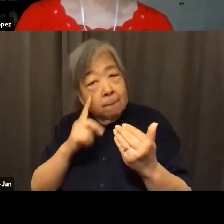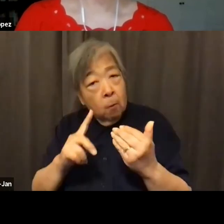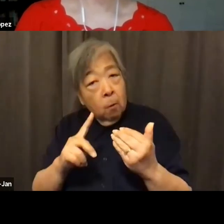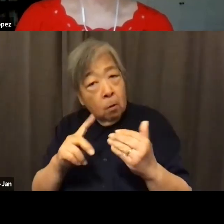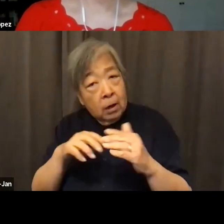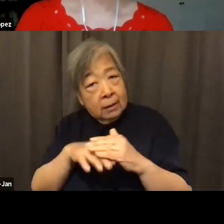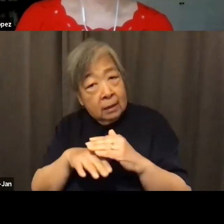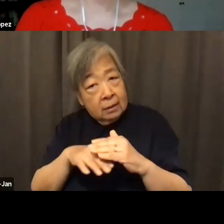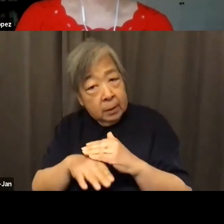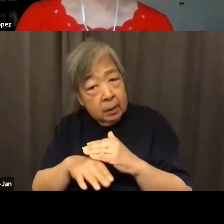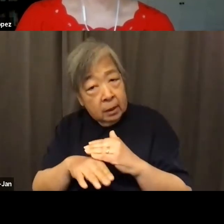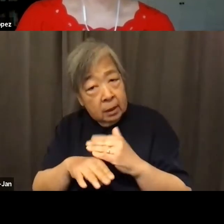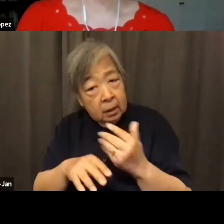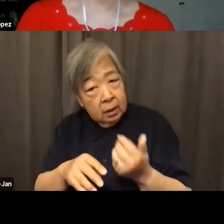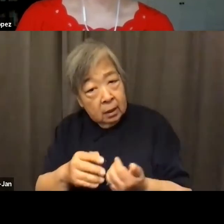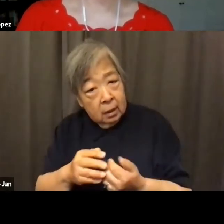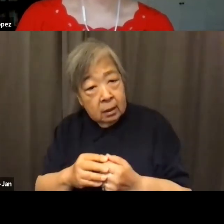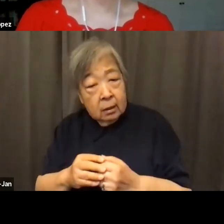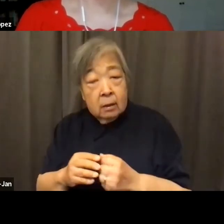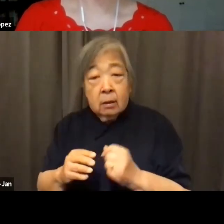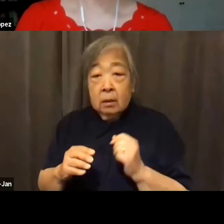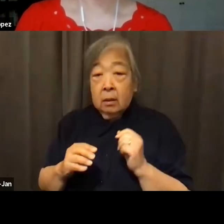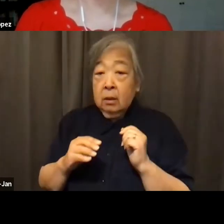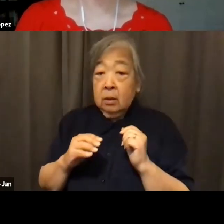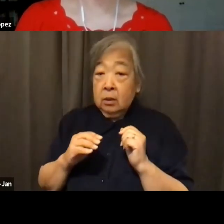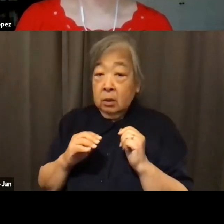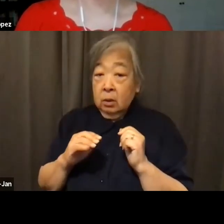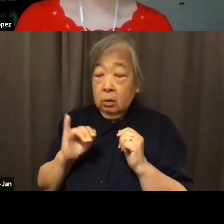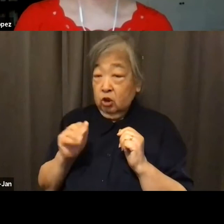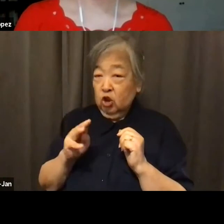There we go. Thank you.